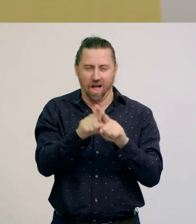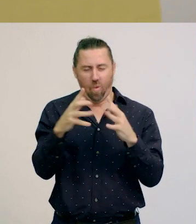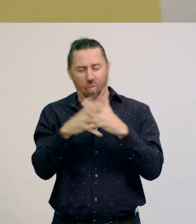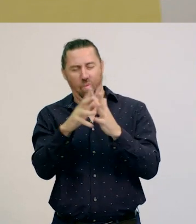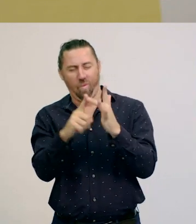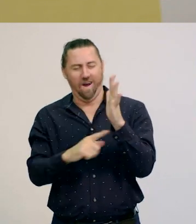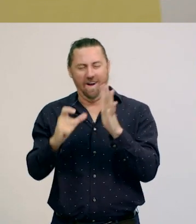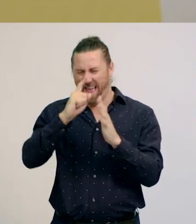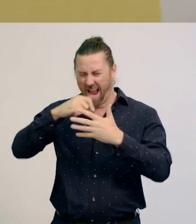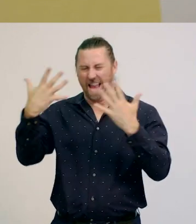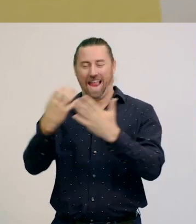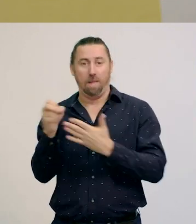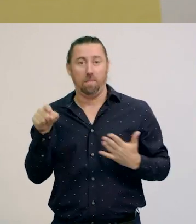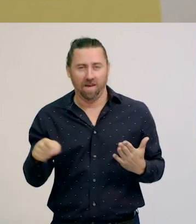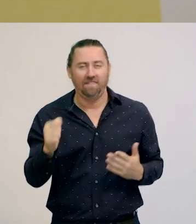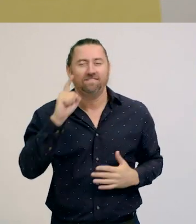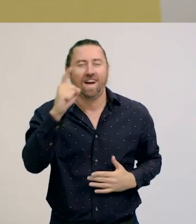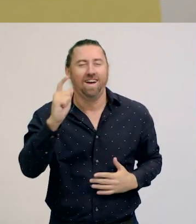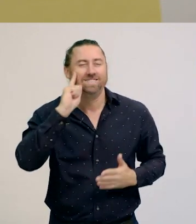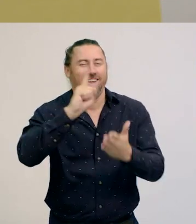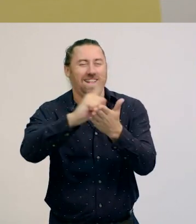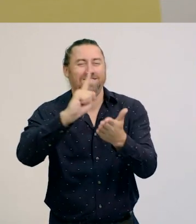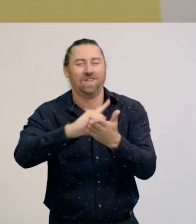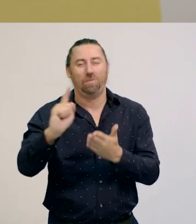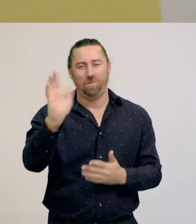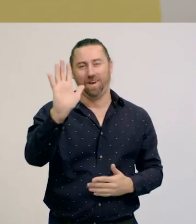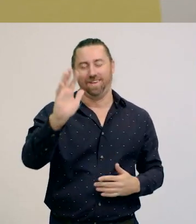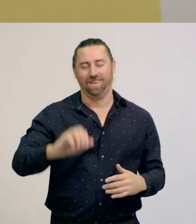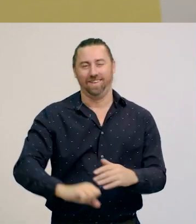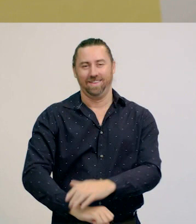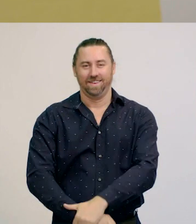Have fun, and see you next time. Bye, everybody!